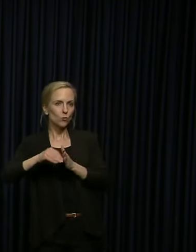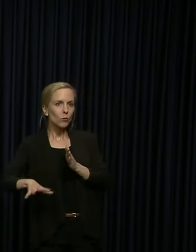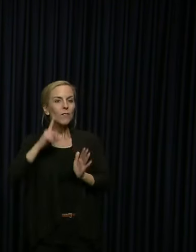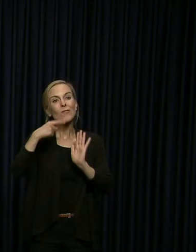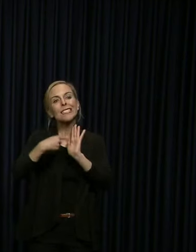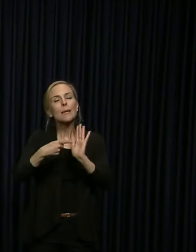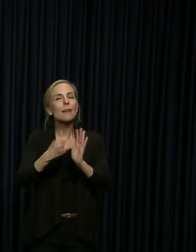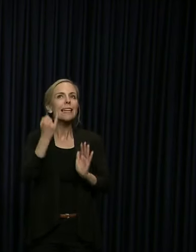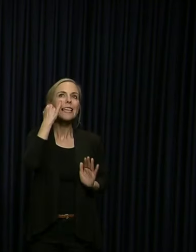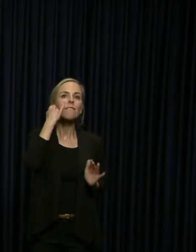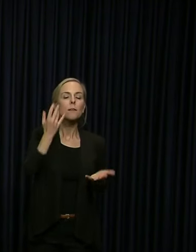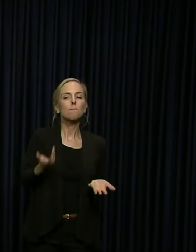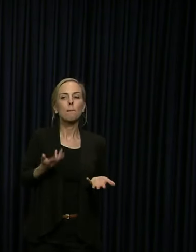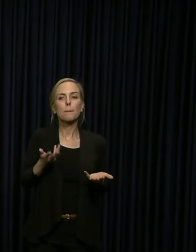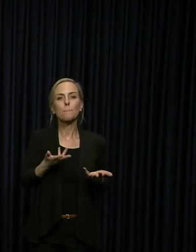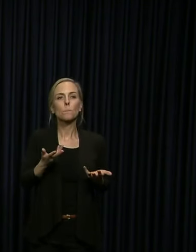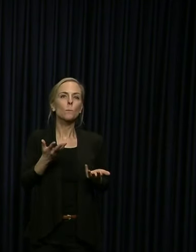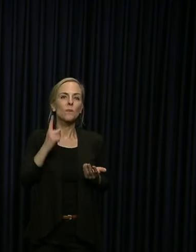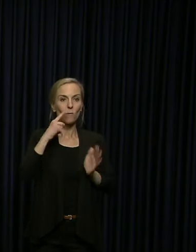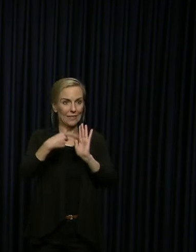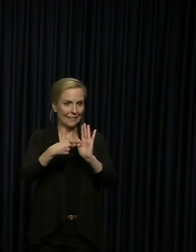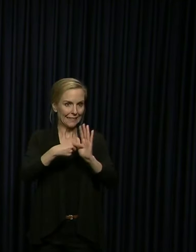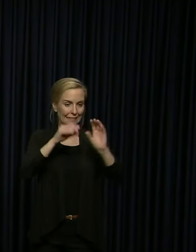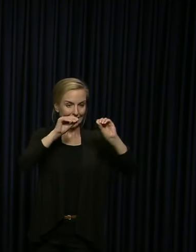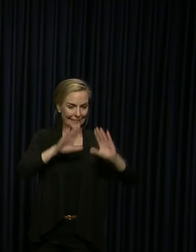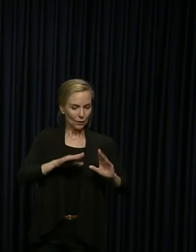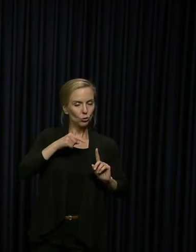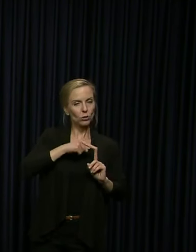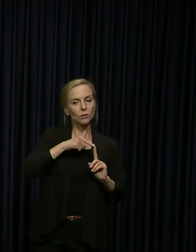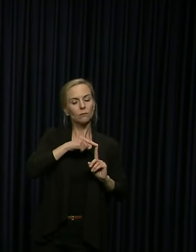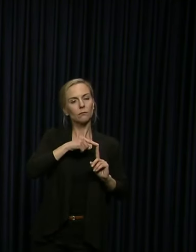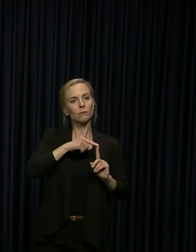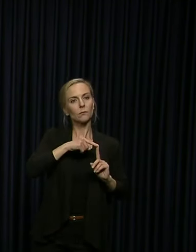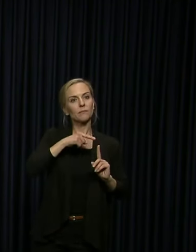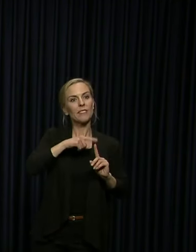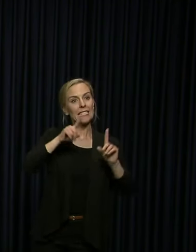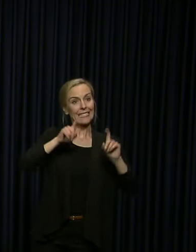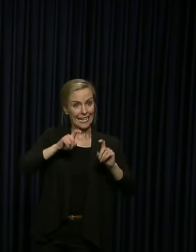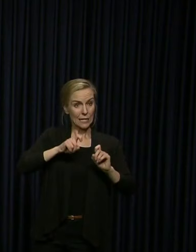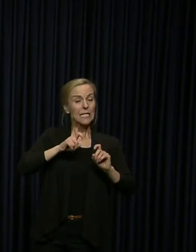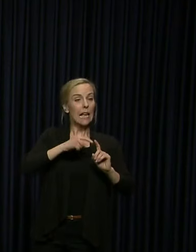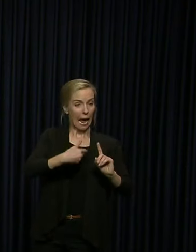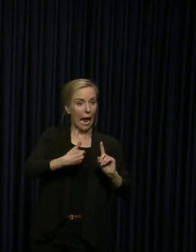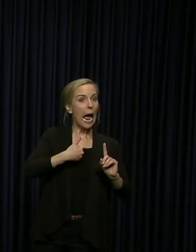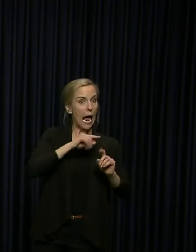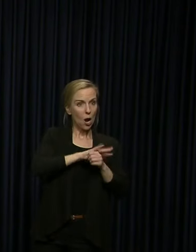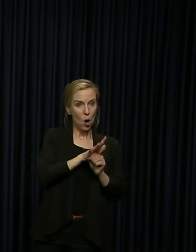YOU'RE DOING SOMETHING LIKE THAT, YOU'RE KEEPING YOUR DISTANCE. SO THAT MEANS WE PROBABLY